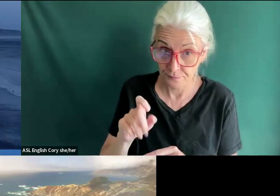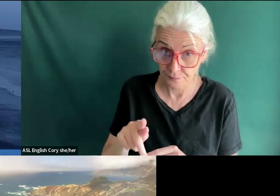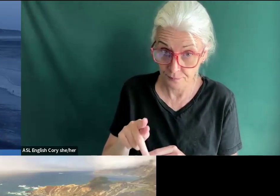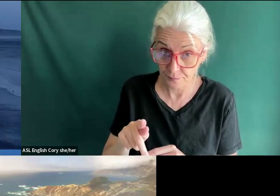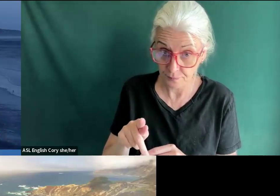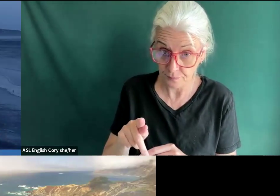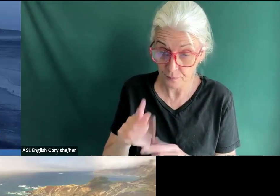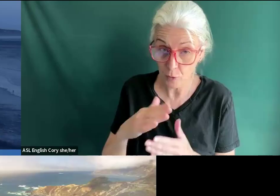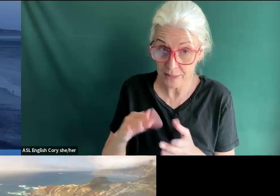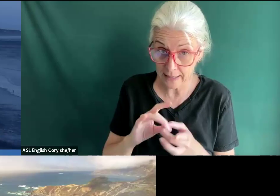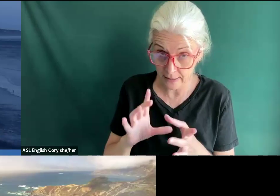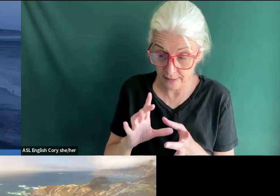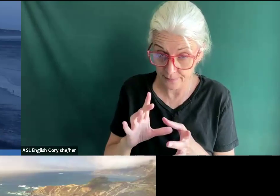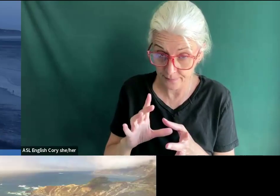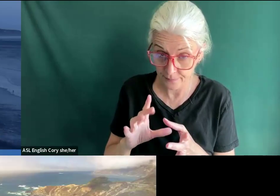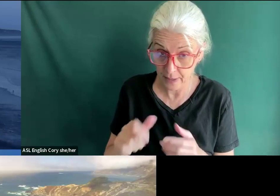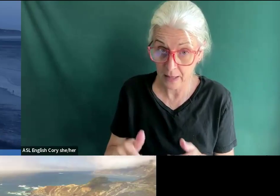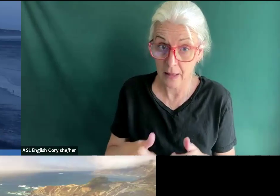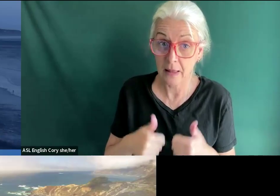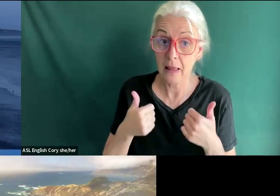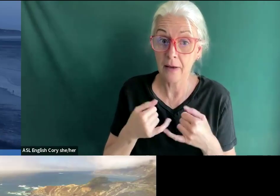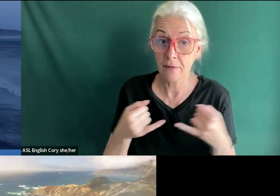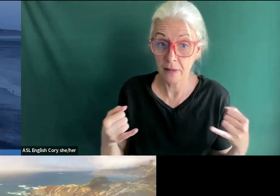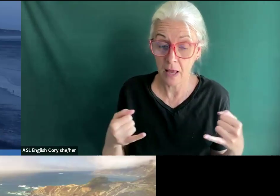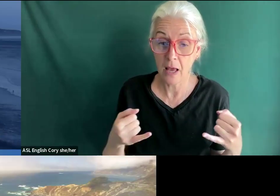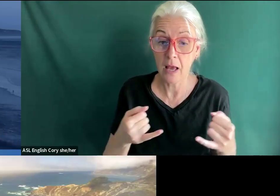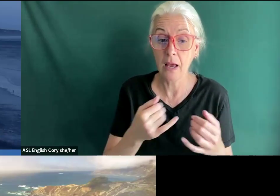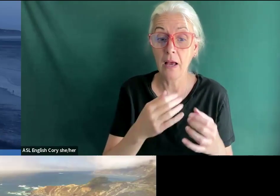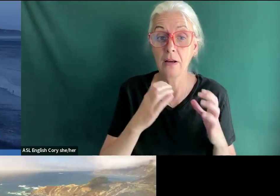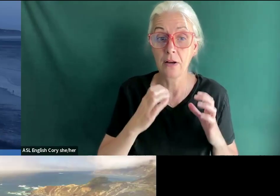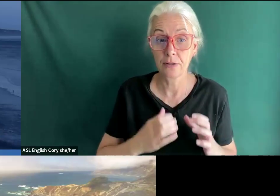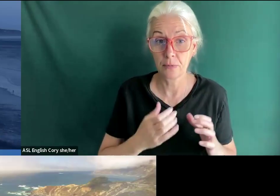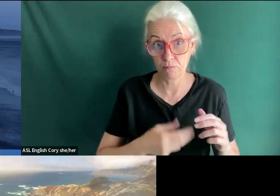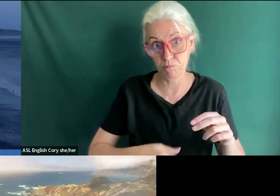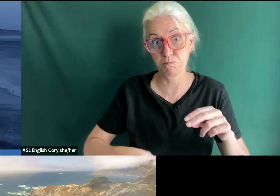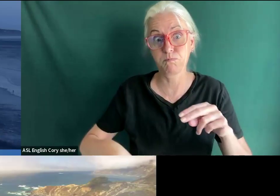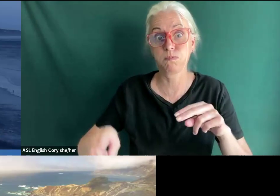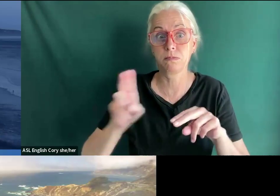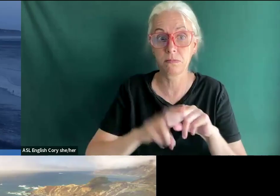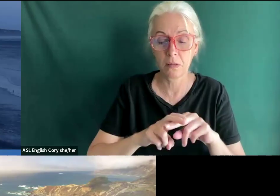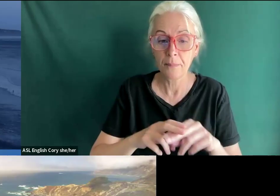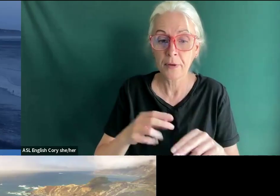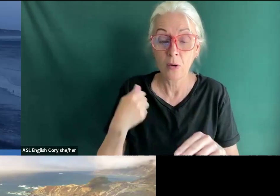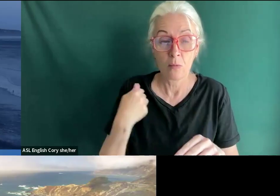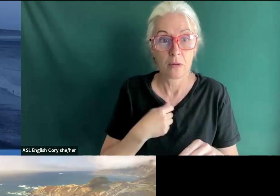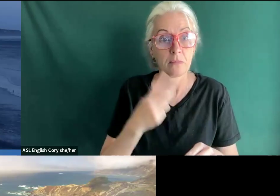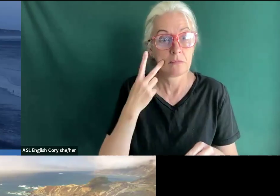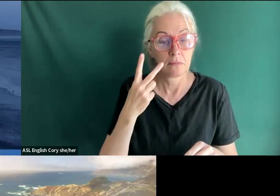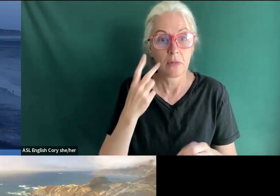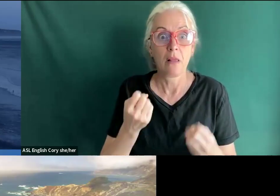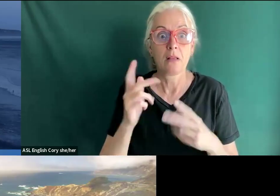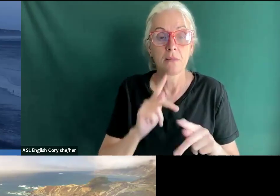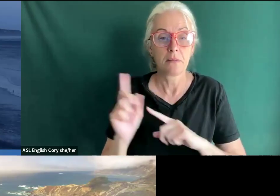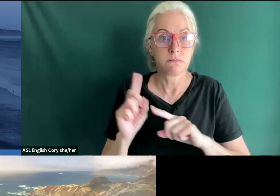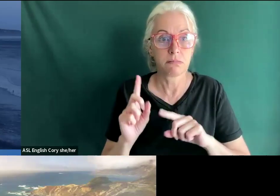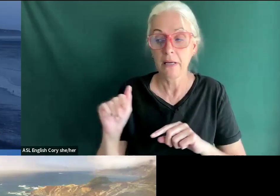was ending, Lifeline subscriber base surged. We were really seeing an influx as that was ending,